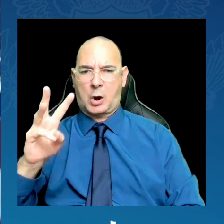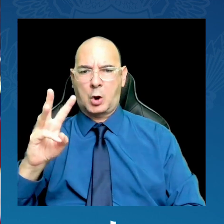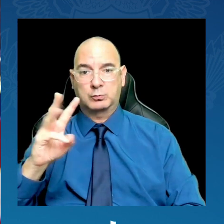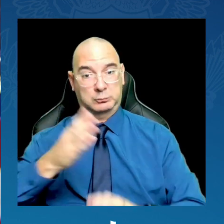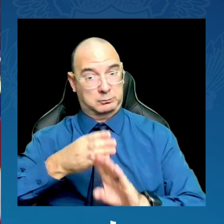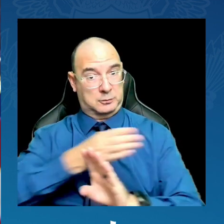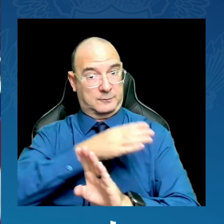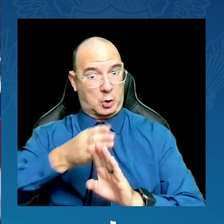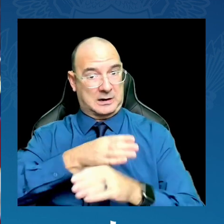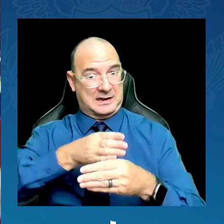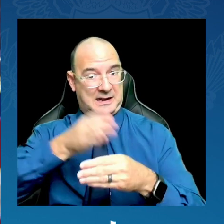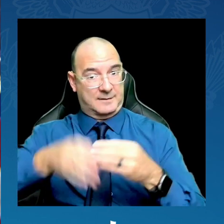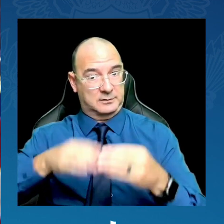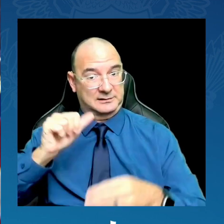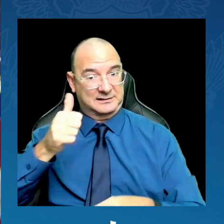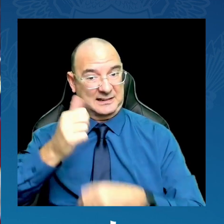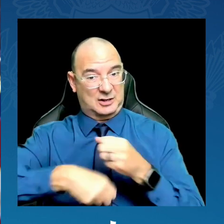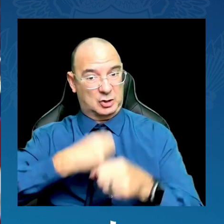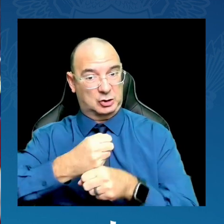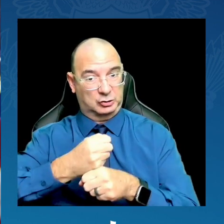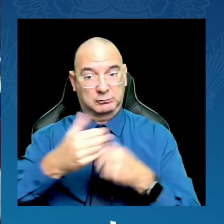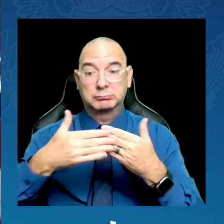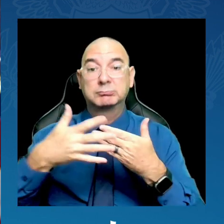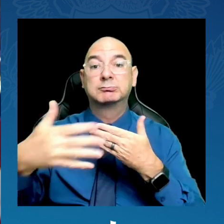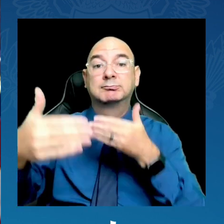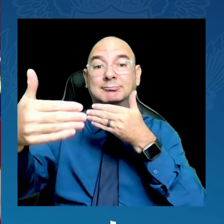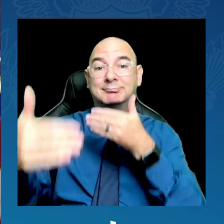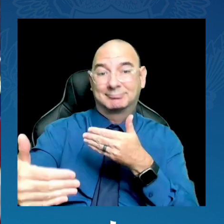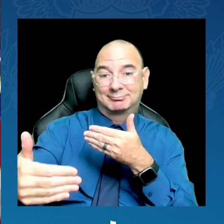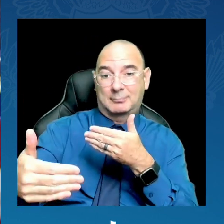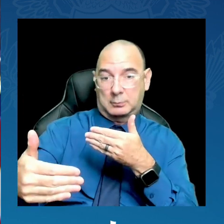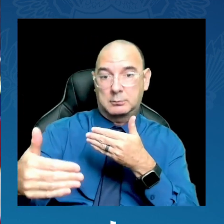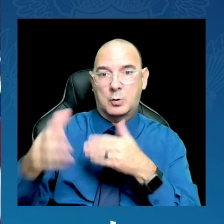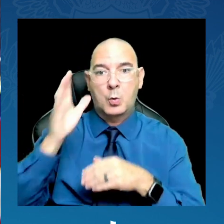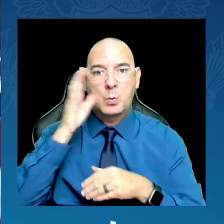America would do what no nation had done before,